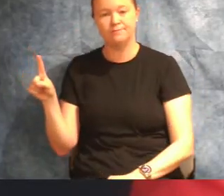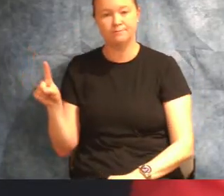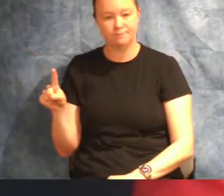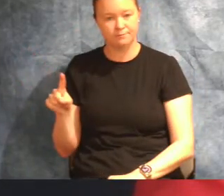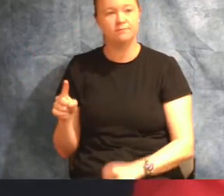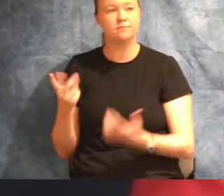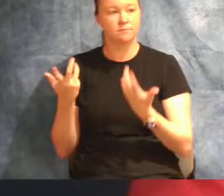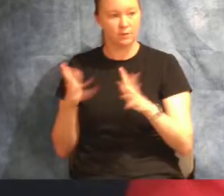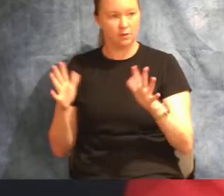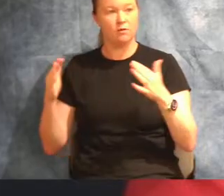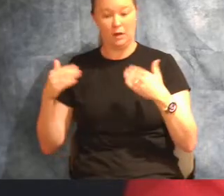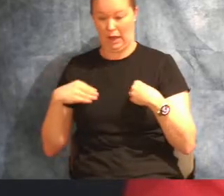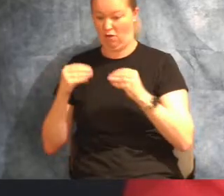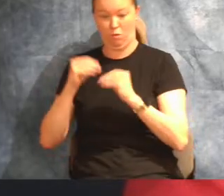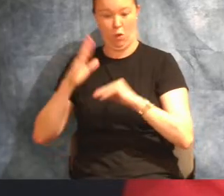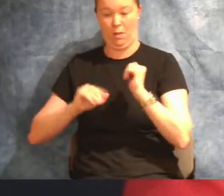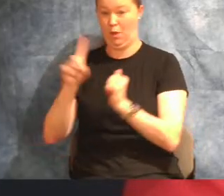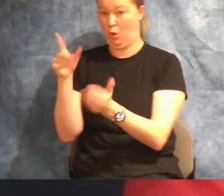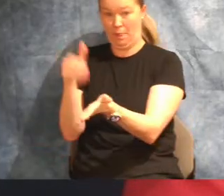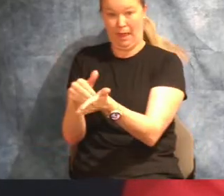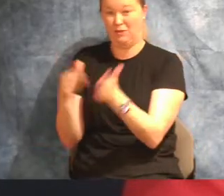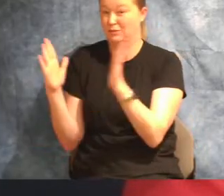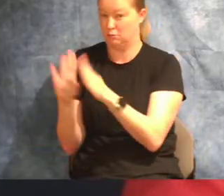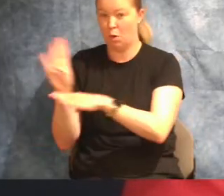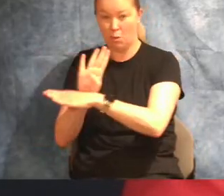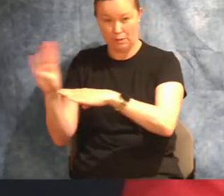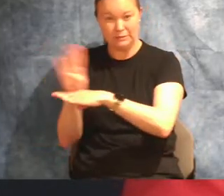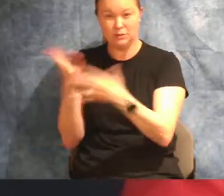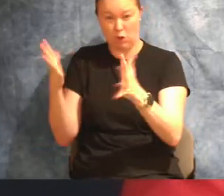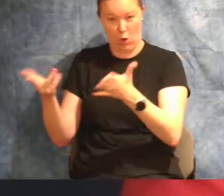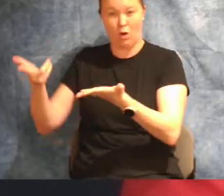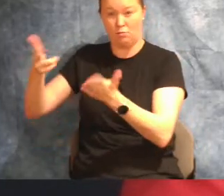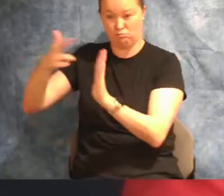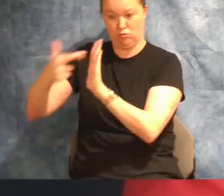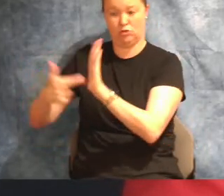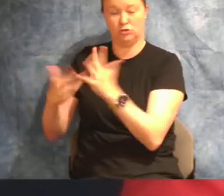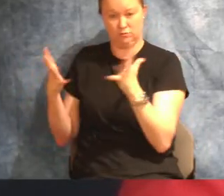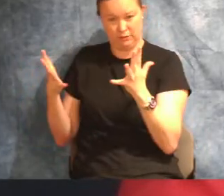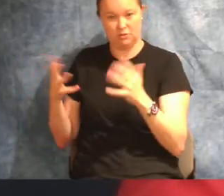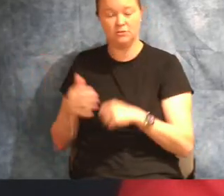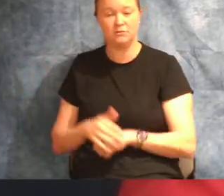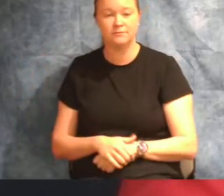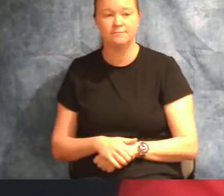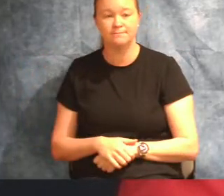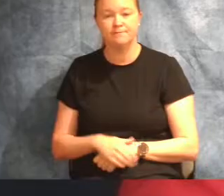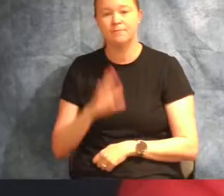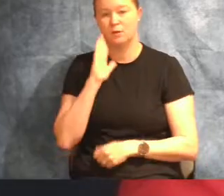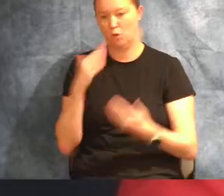have more than a thousand small businesses have already registered and we'll have everything from